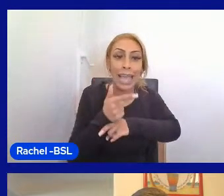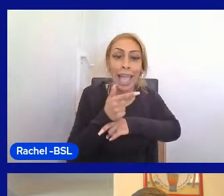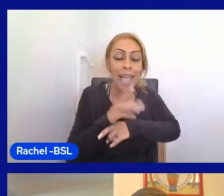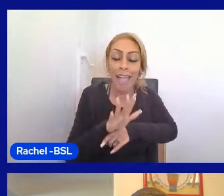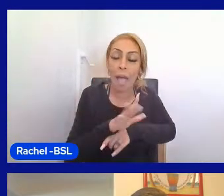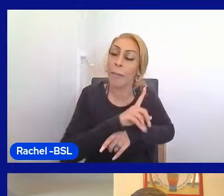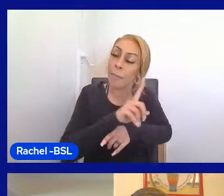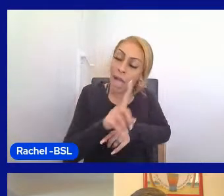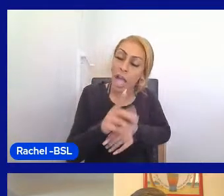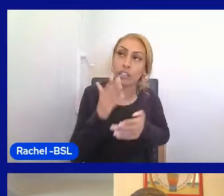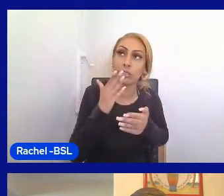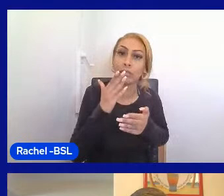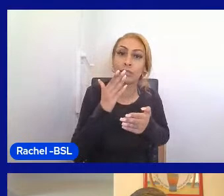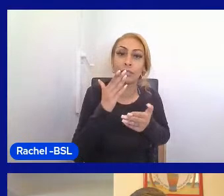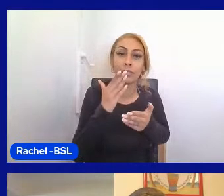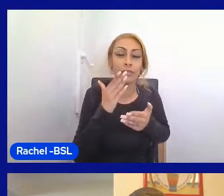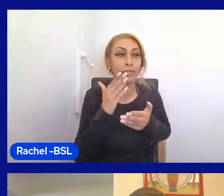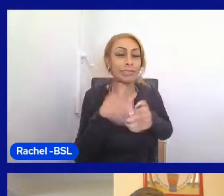project rather than a media project.